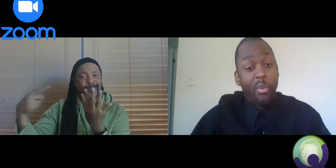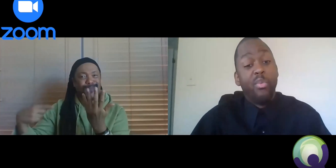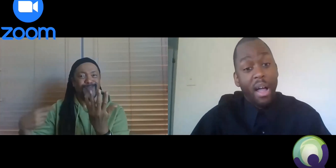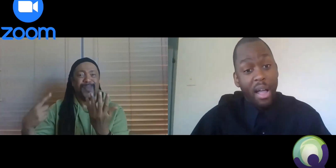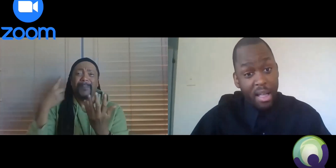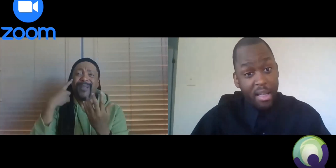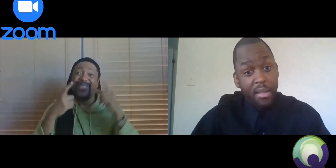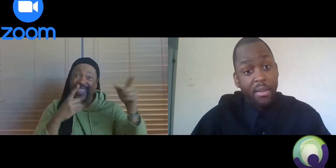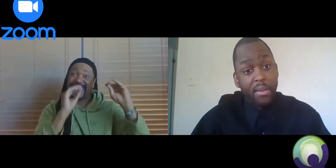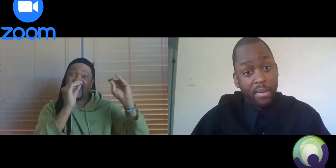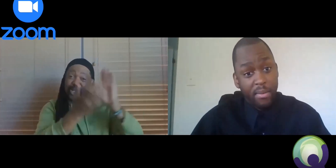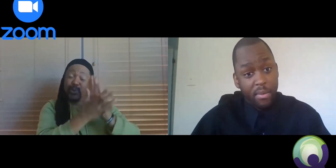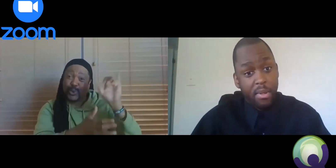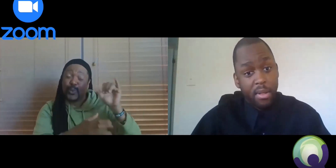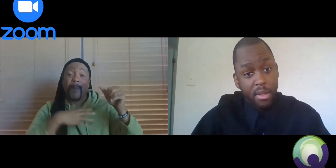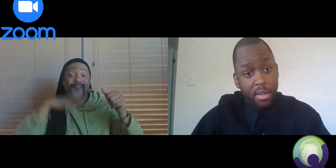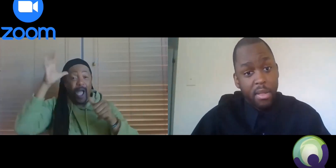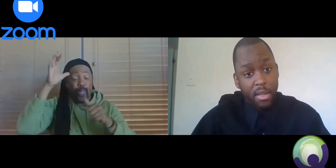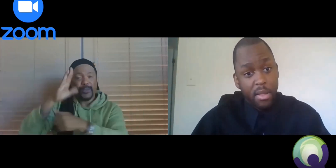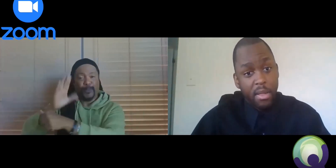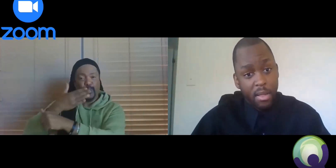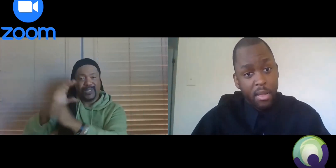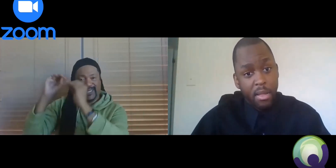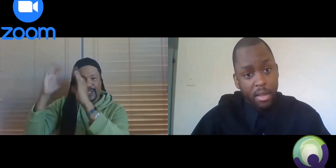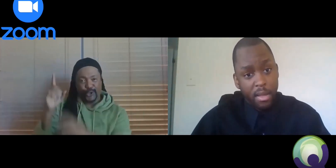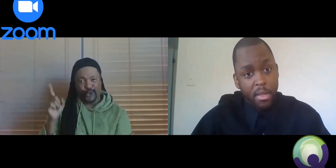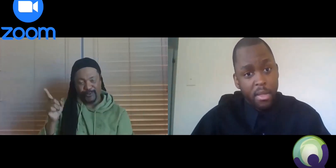and they would start going over more things with me. They taught in school too;